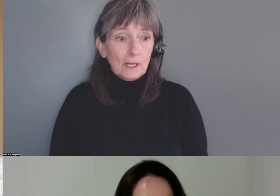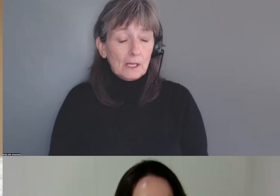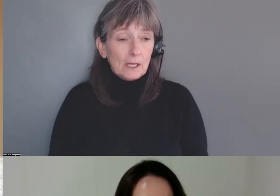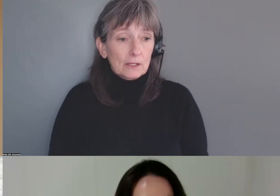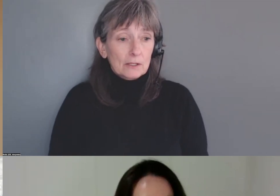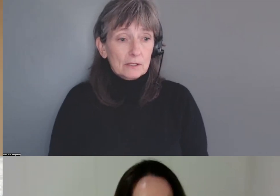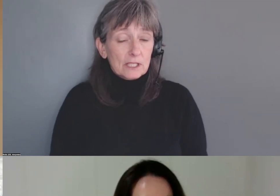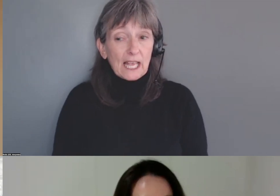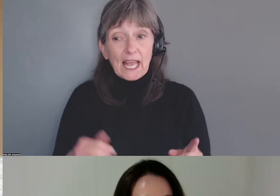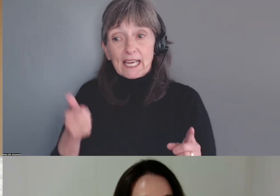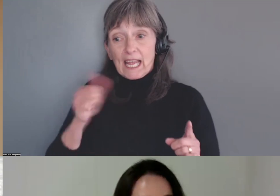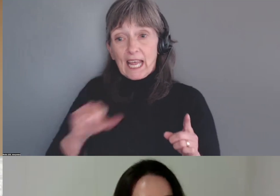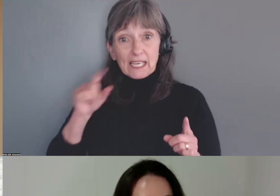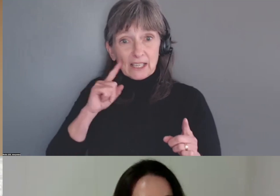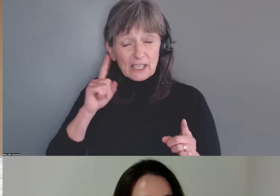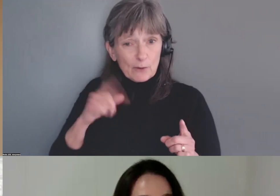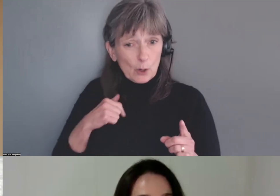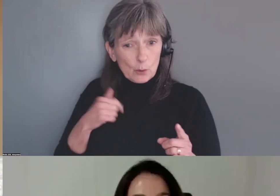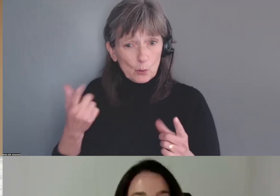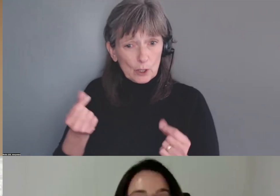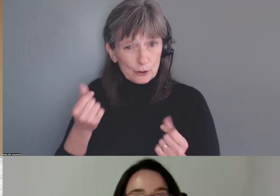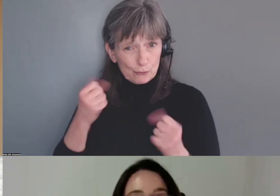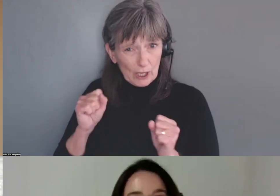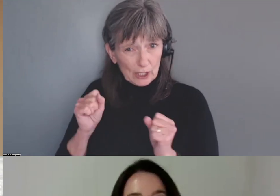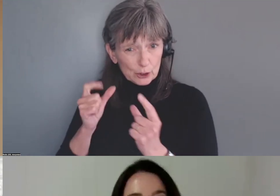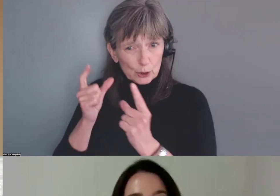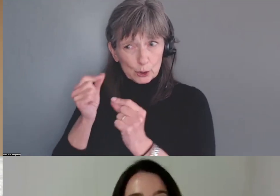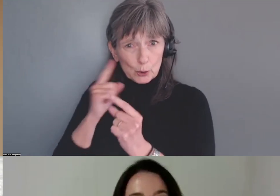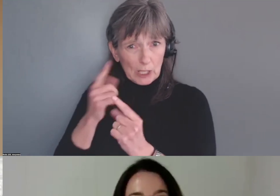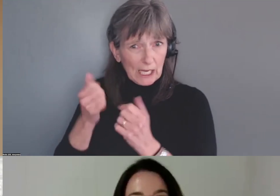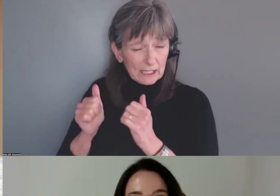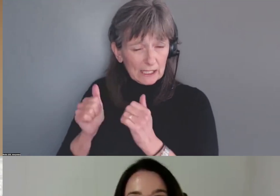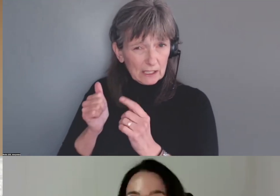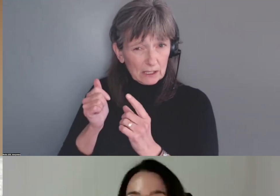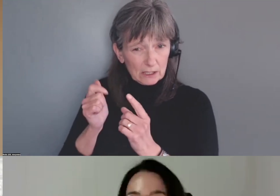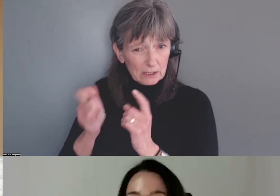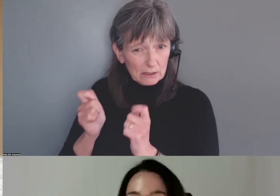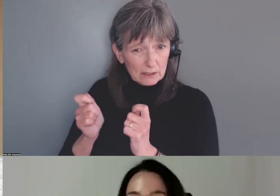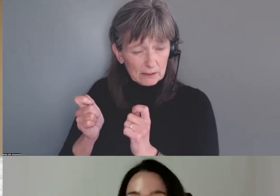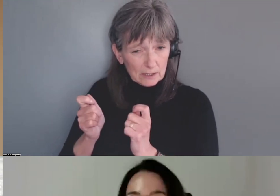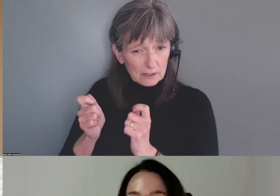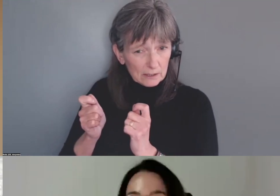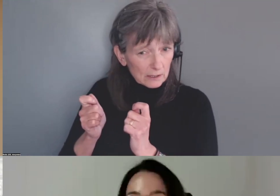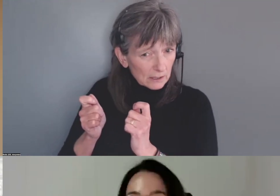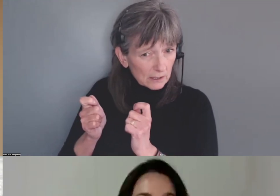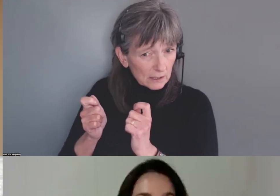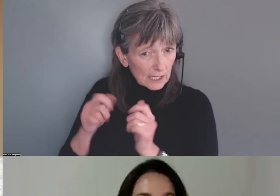Dione: So, for the time being, we have accessibility requirements, for example,